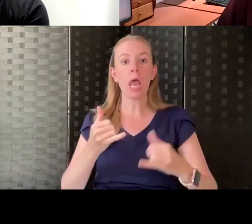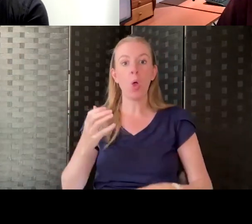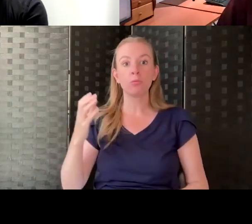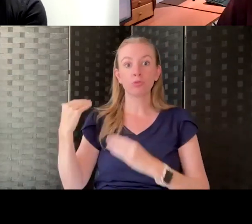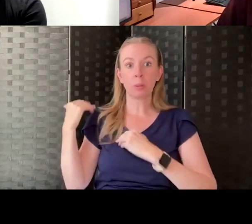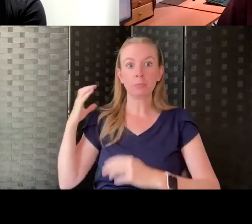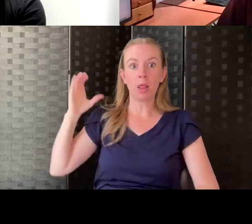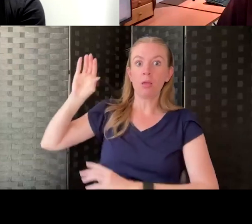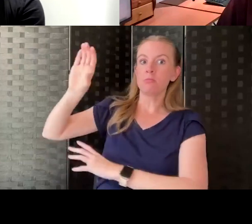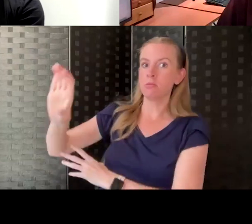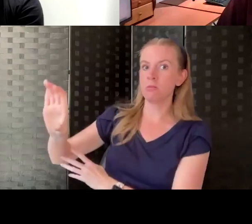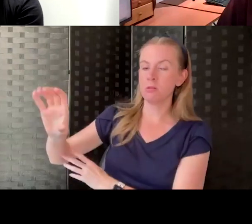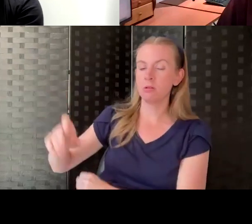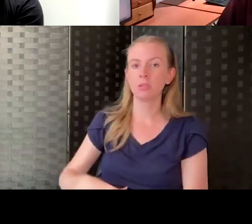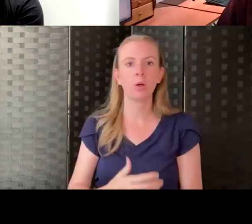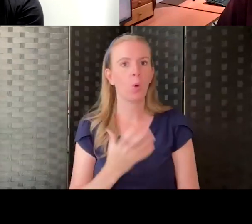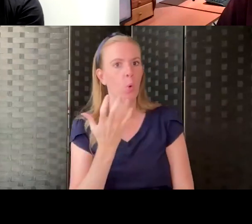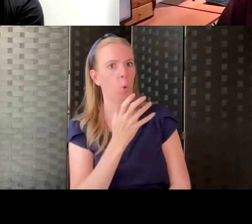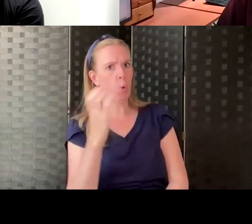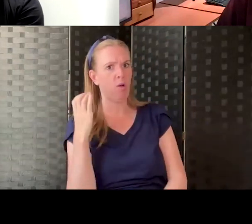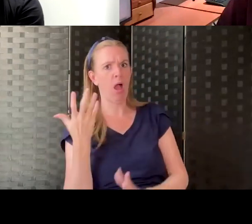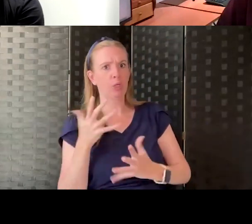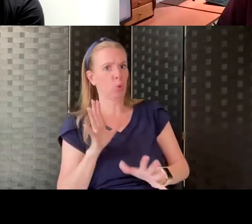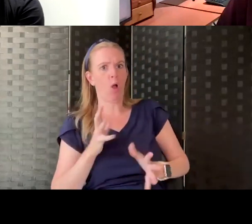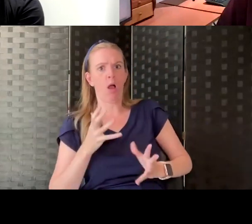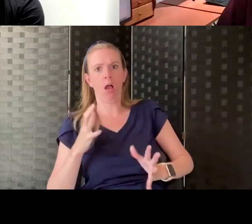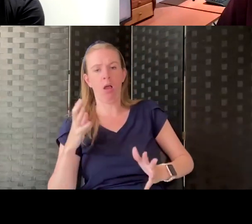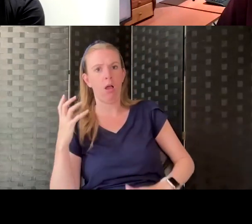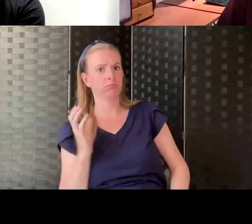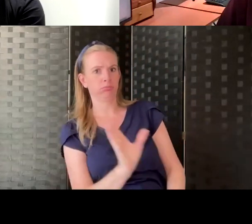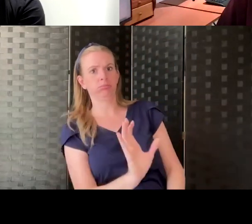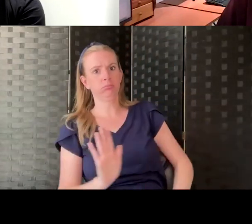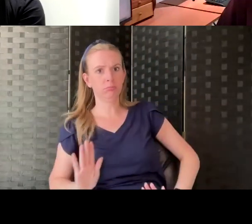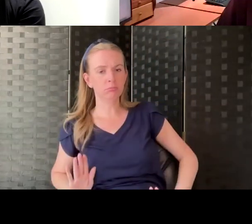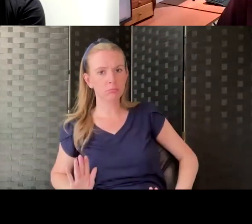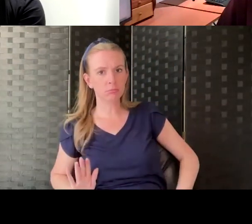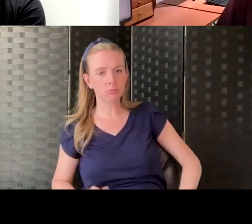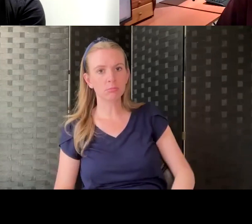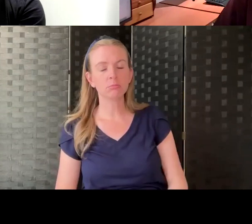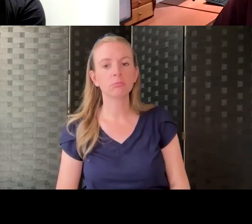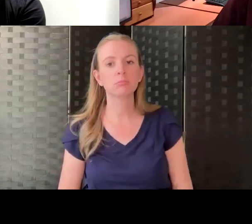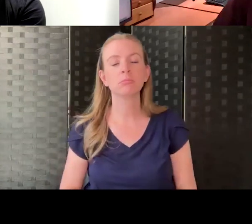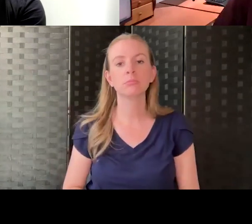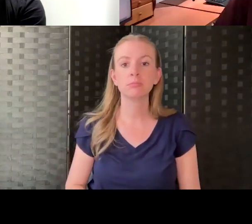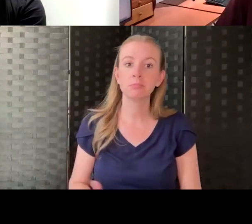like oh -- no I don't want that. I don't want that smoke. You know?